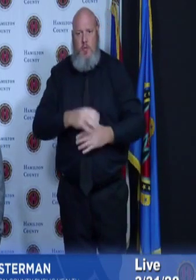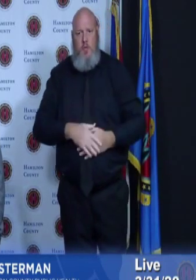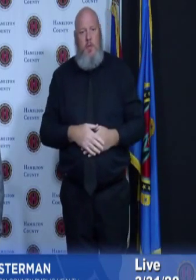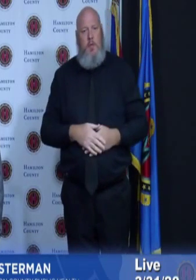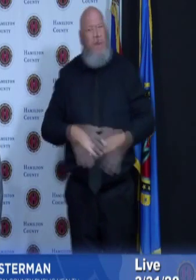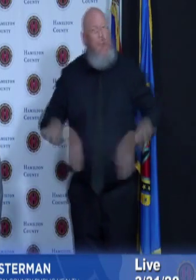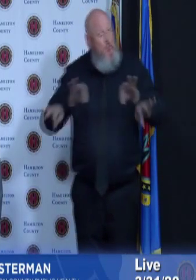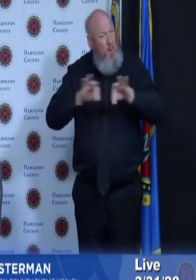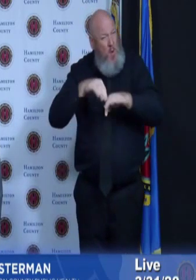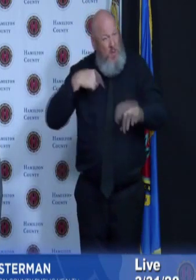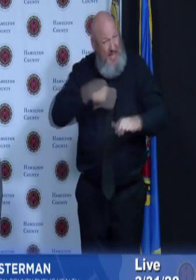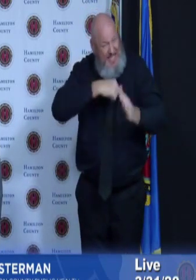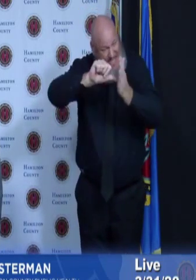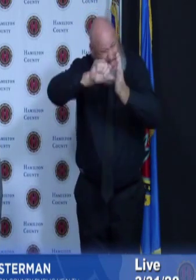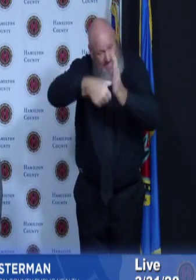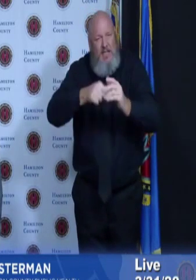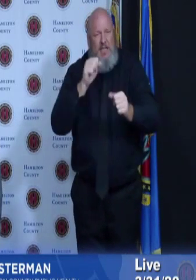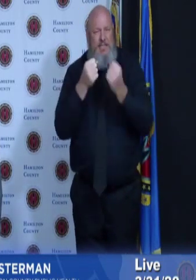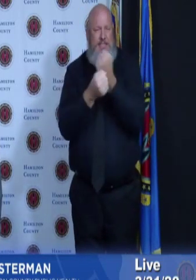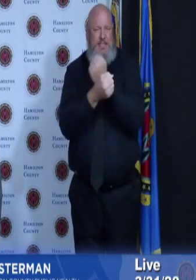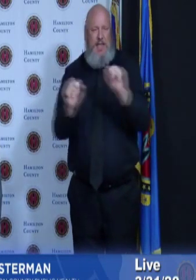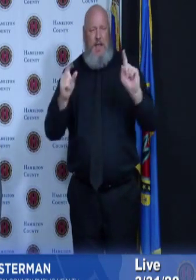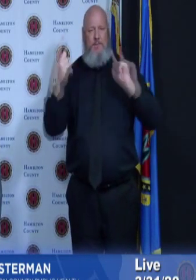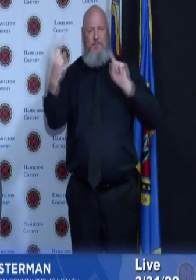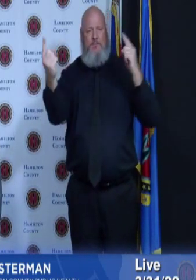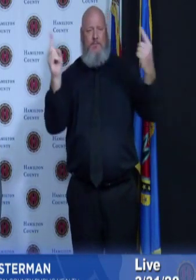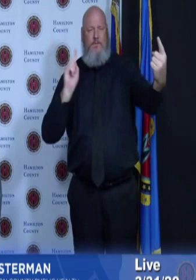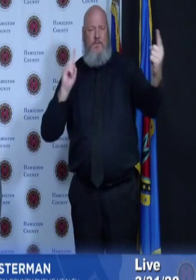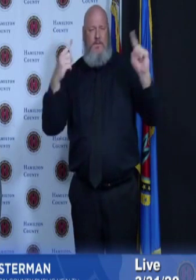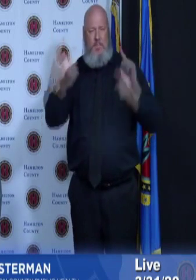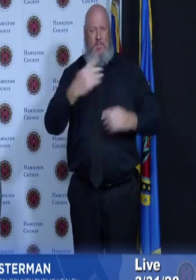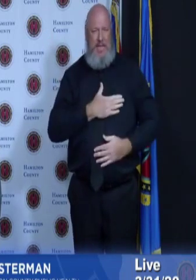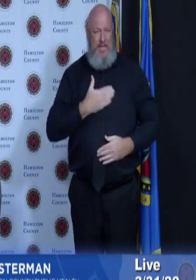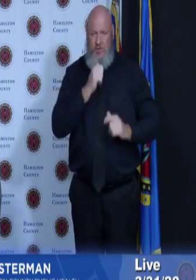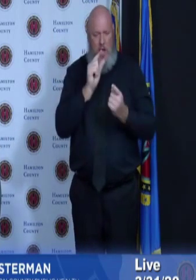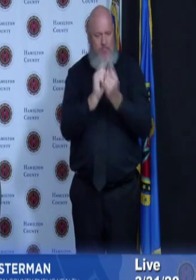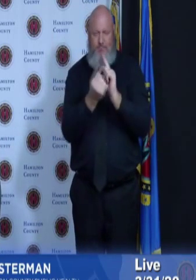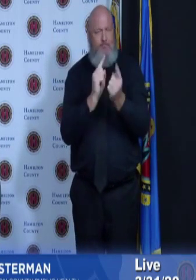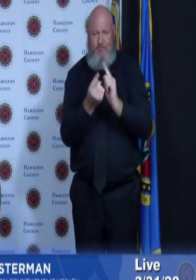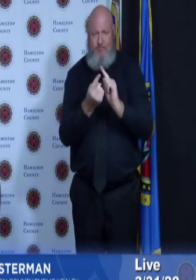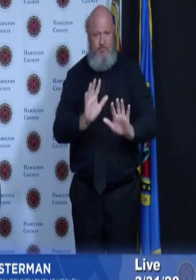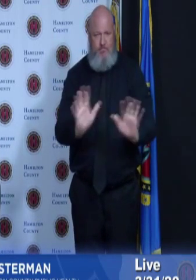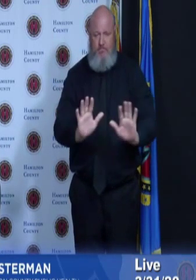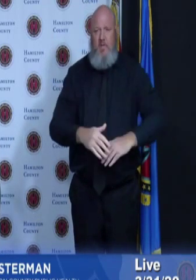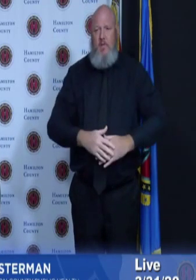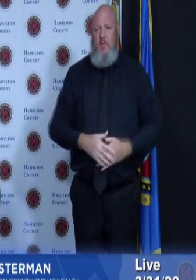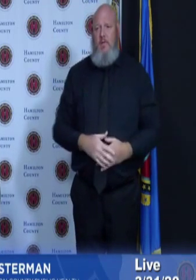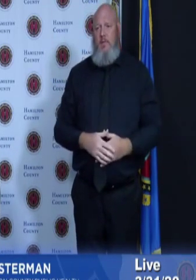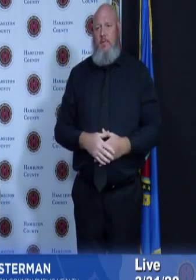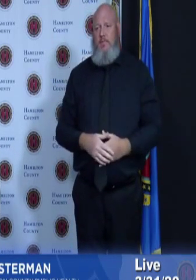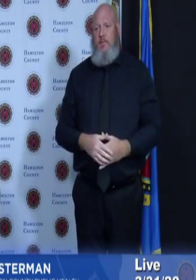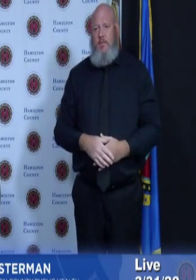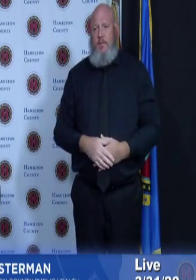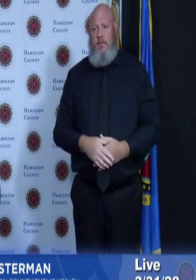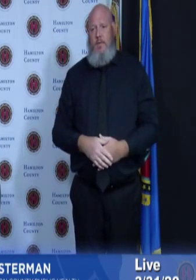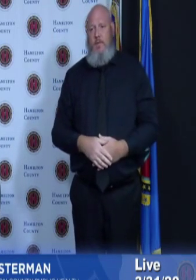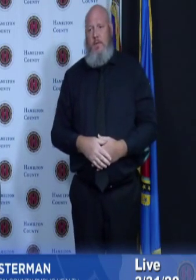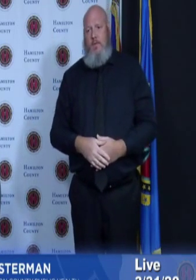agency serves 45 jurisdictions municipalities with their own police departments and some that use the sheriff's office when we get a complaint